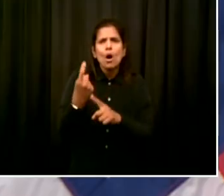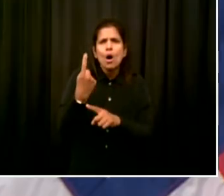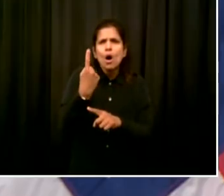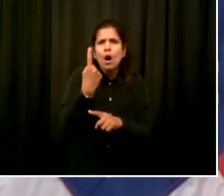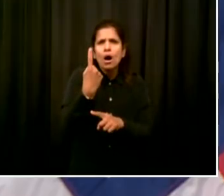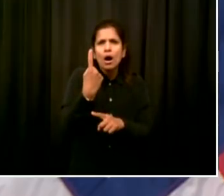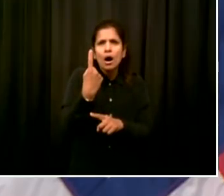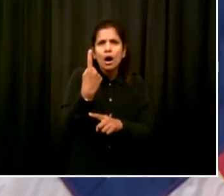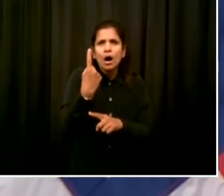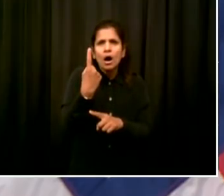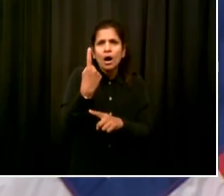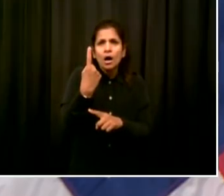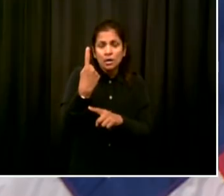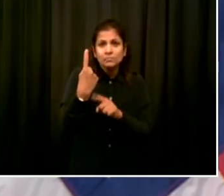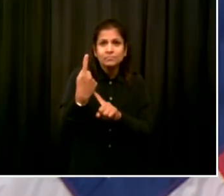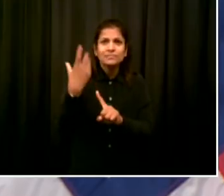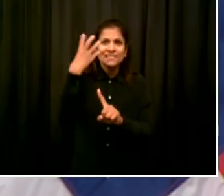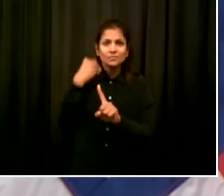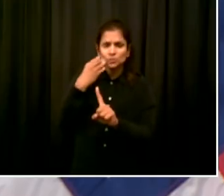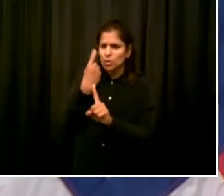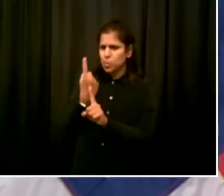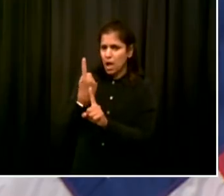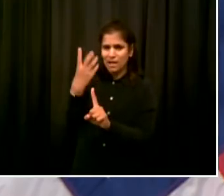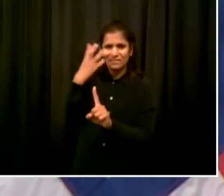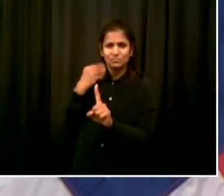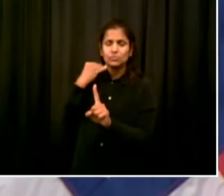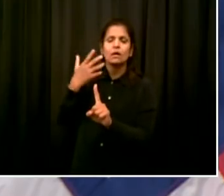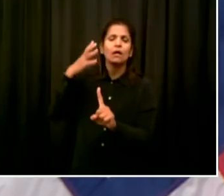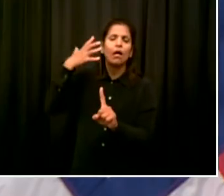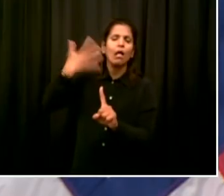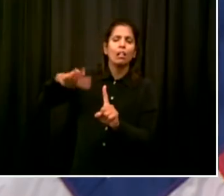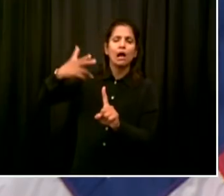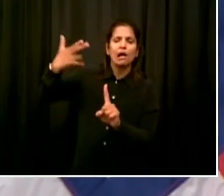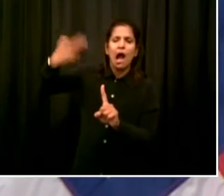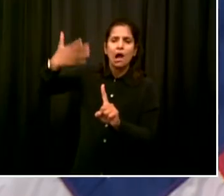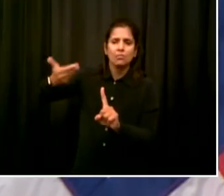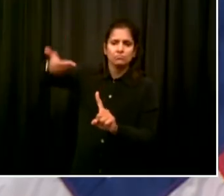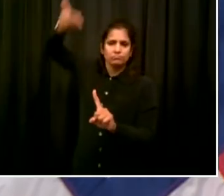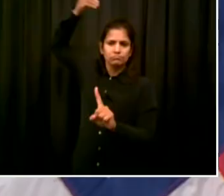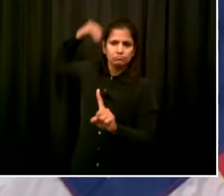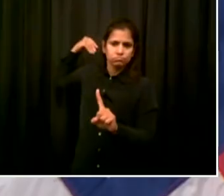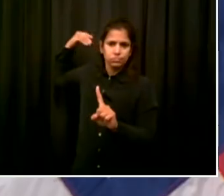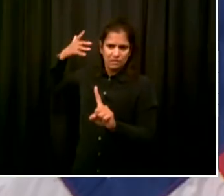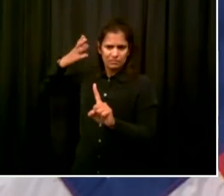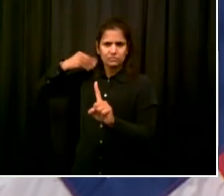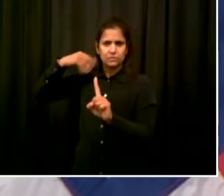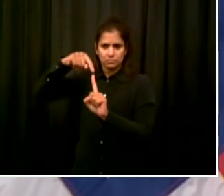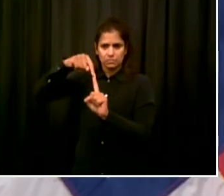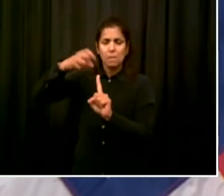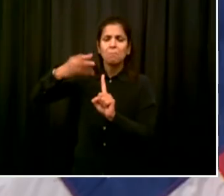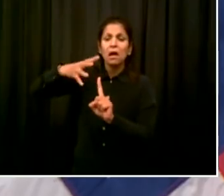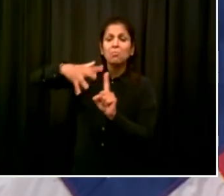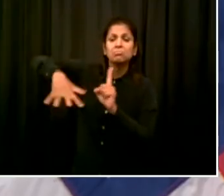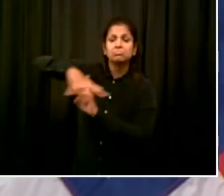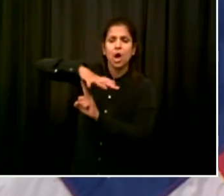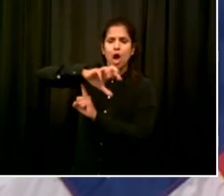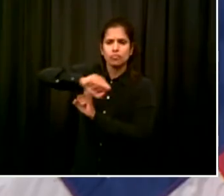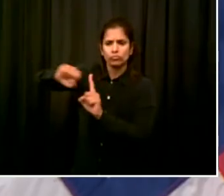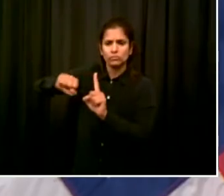FOLKS DON'T HAVE OPEN CASES. I HAVE TO SAY EXACTLY WHAT YOU ARE REFERRING